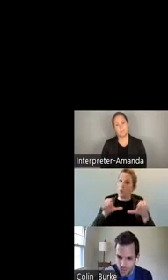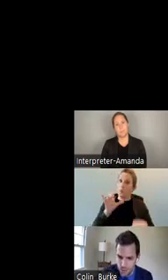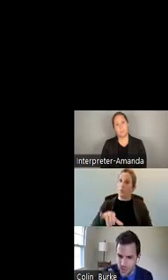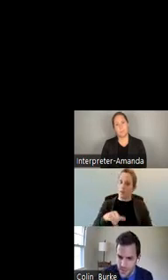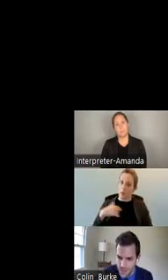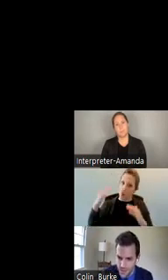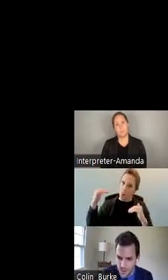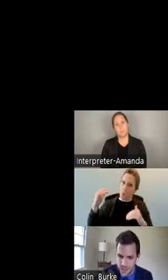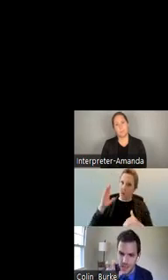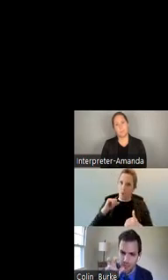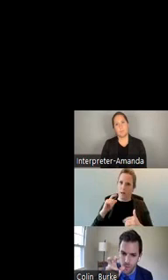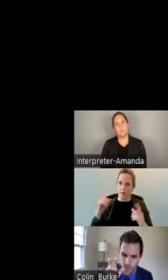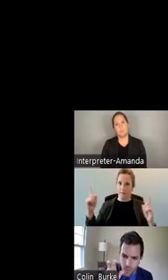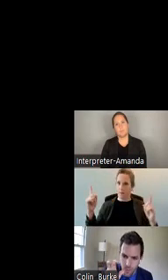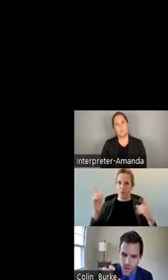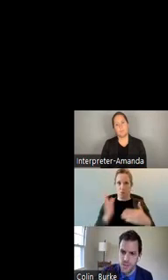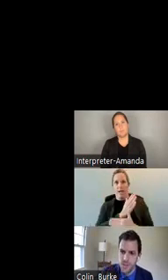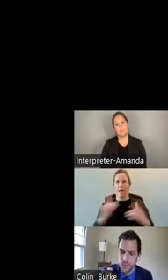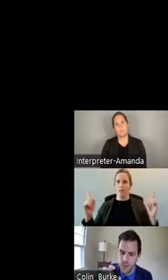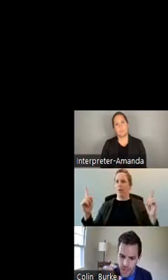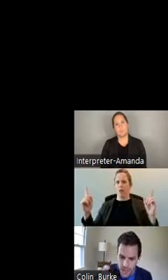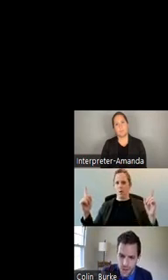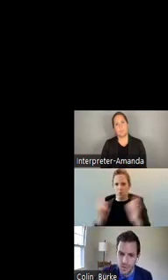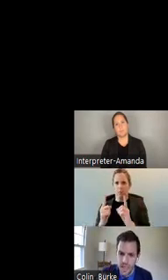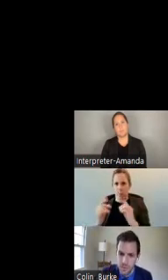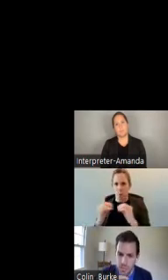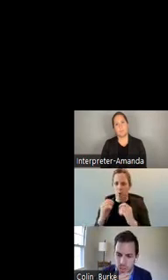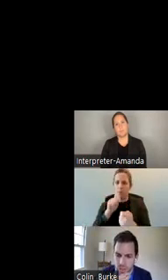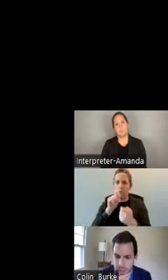get to a more precise understanding of what are the disorders how do they overlap with each other